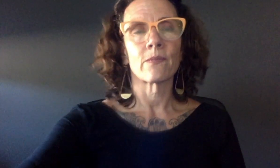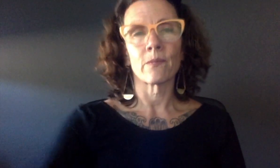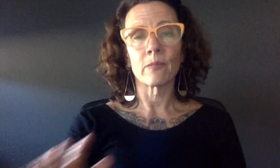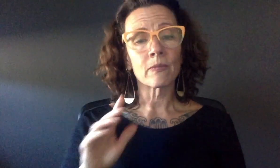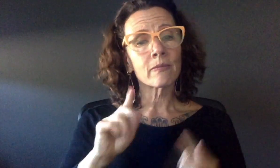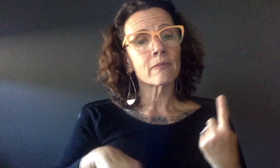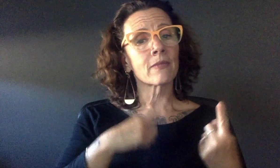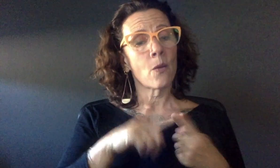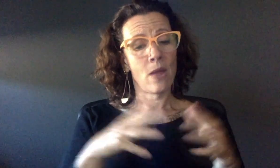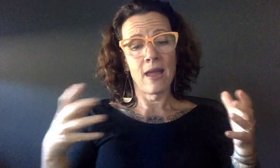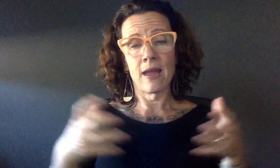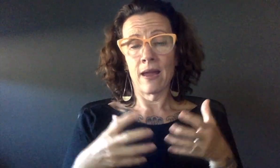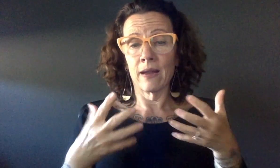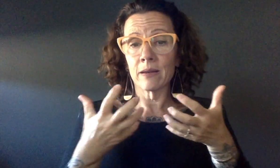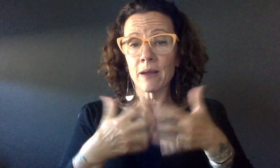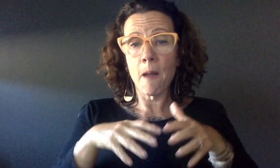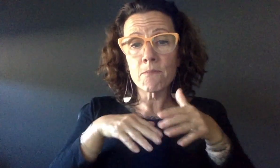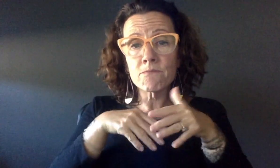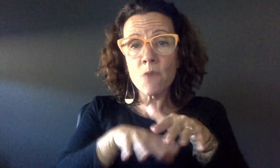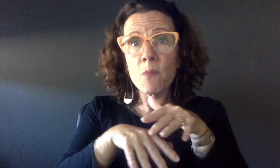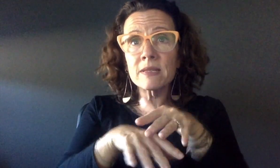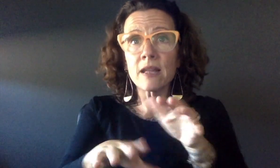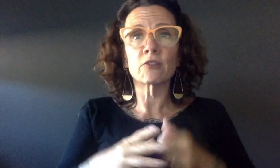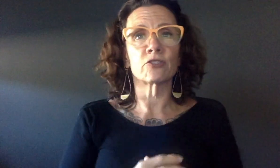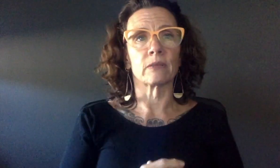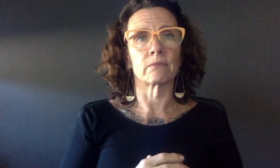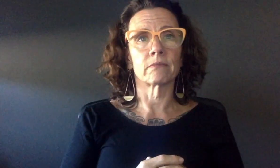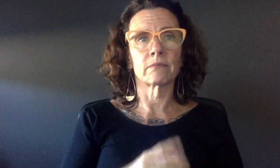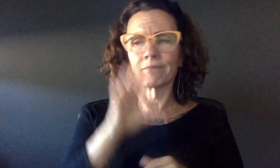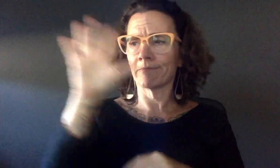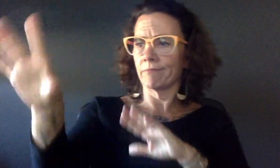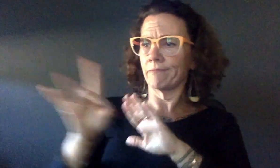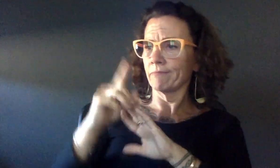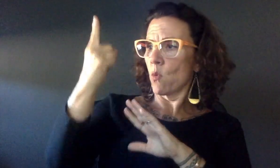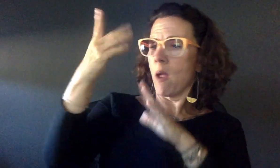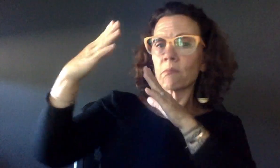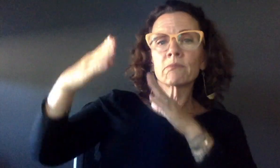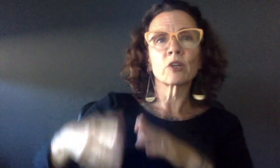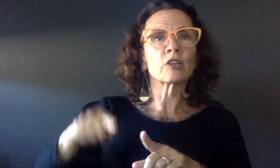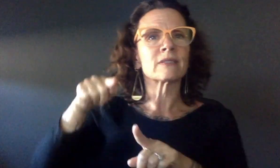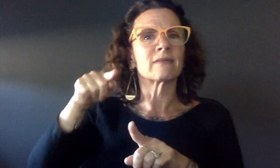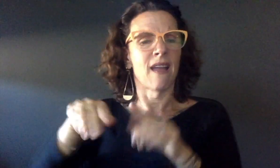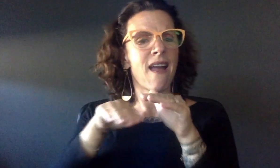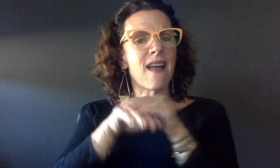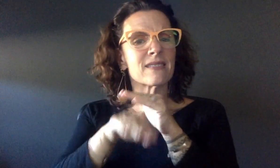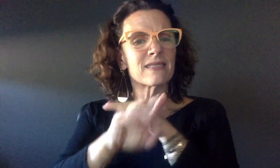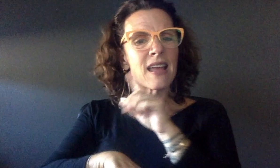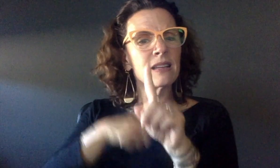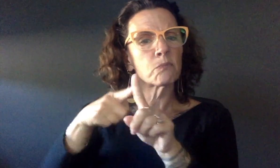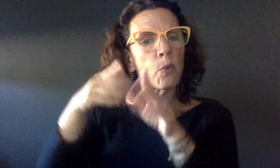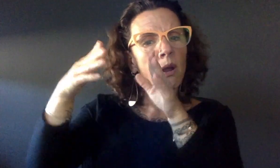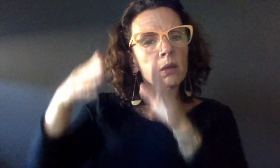Always have at least one Accessibility Point Person.